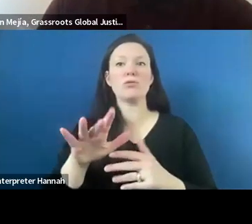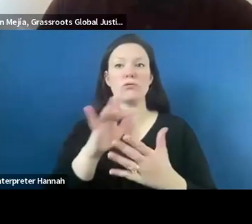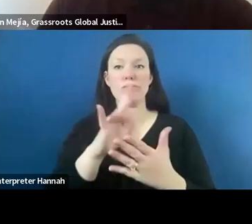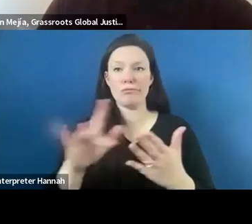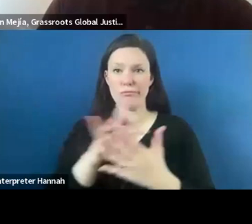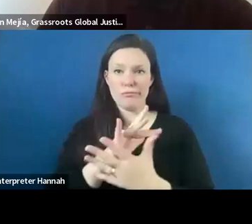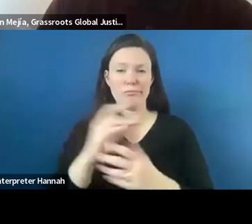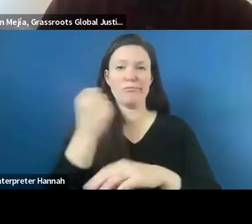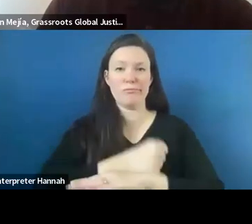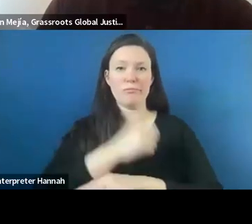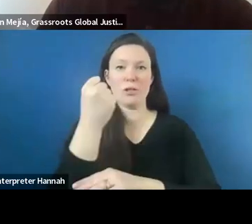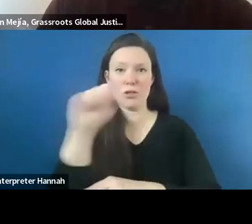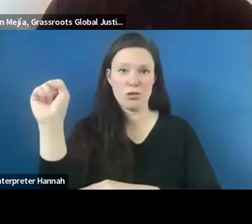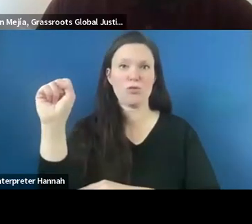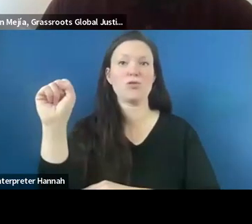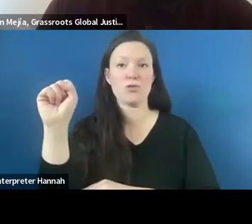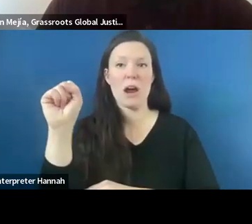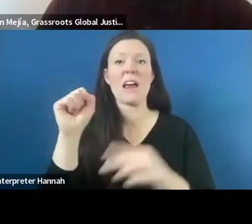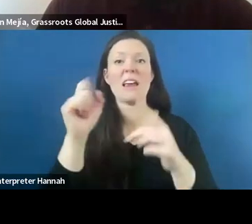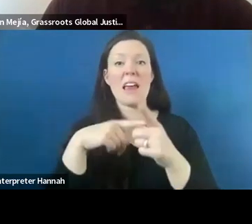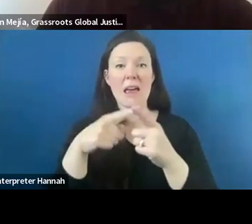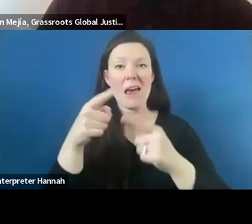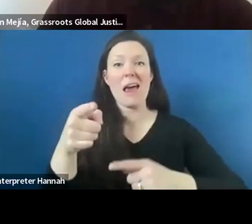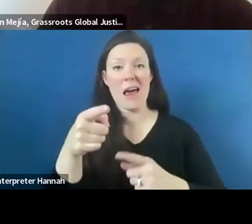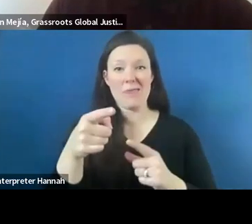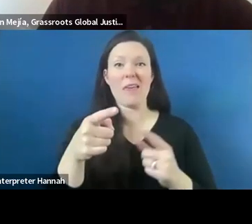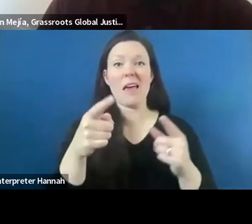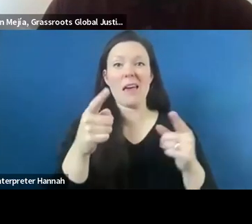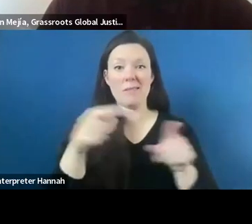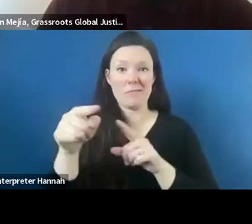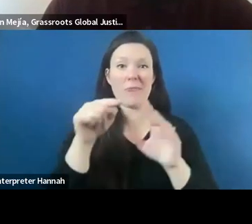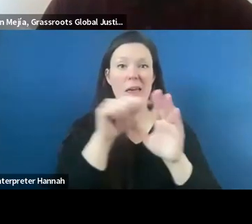and brutally murdering and massacring 34 striking mineworkers. And so, it's